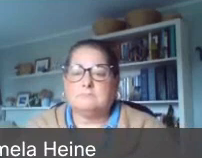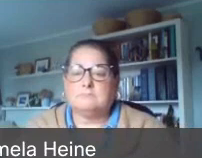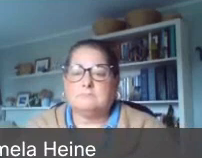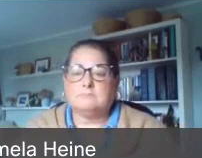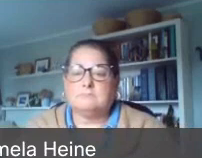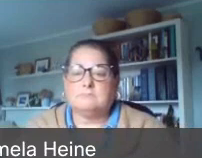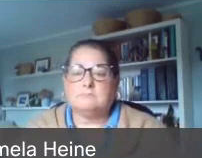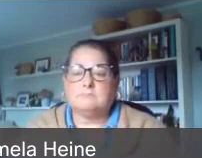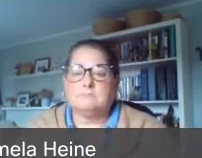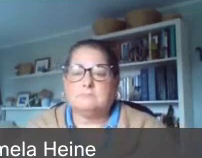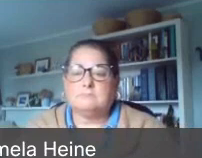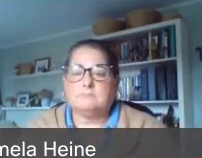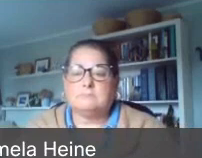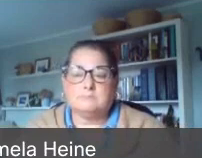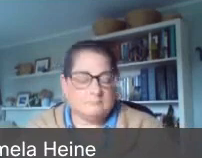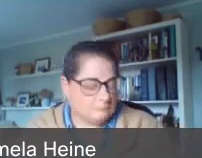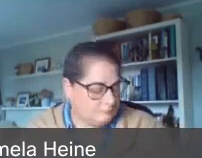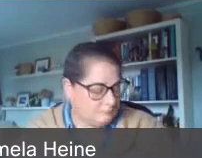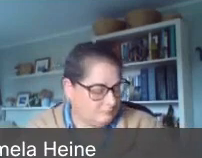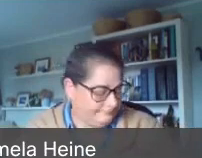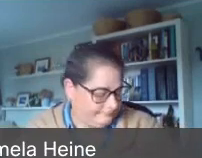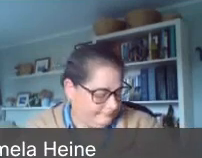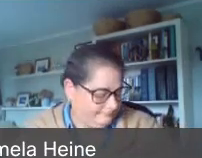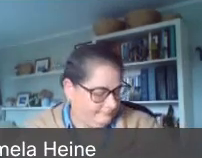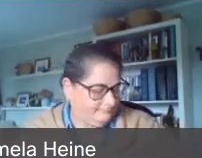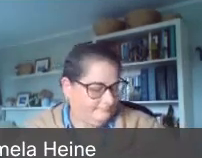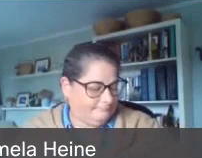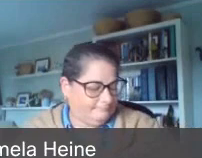to say to you because you might judge me or whatever,